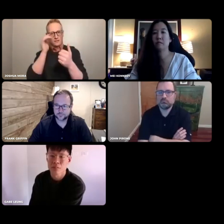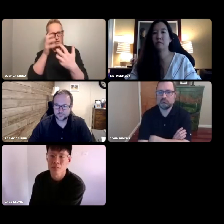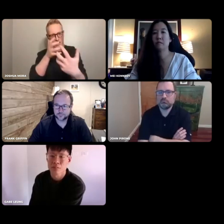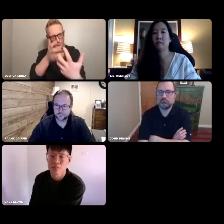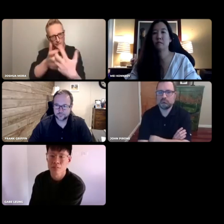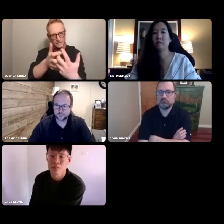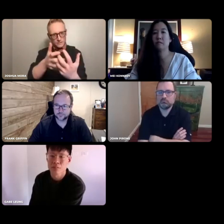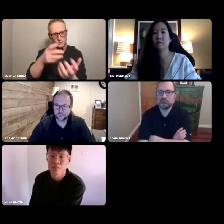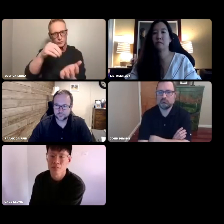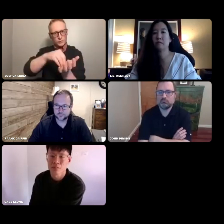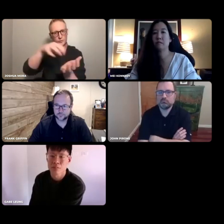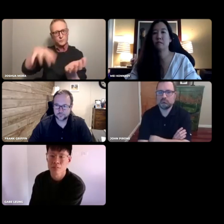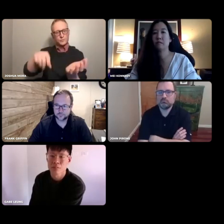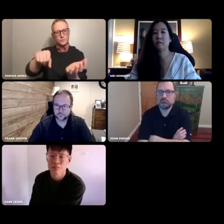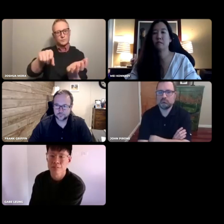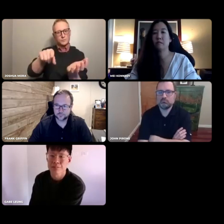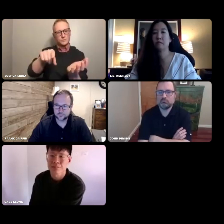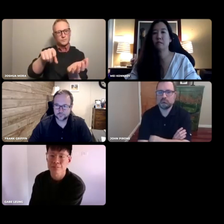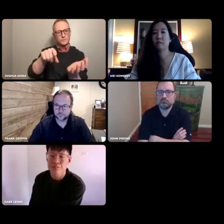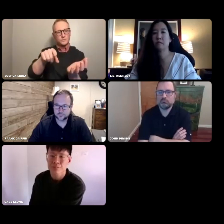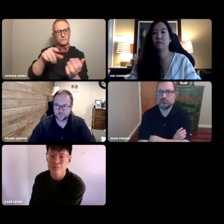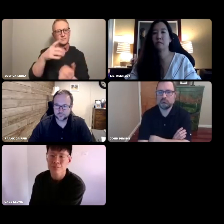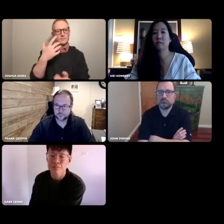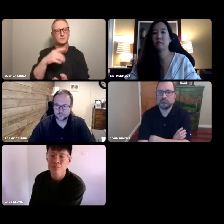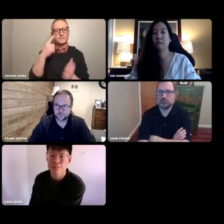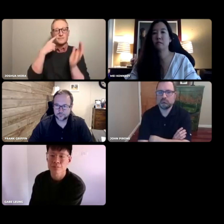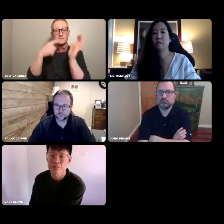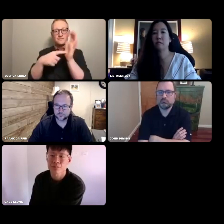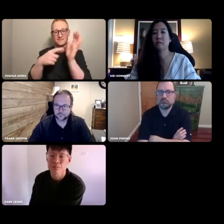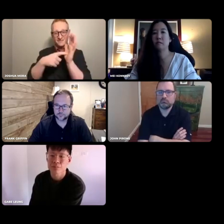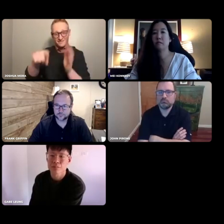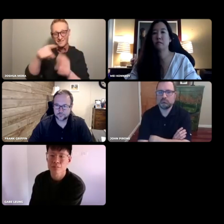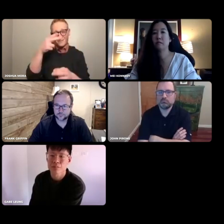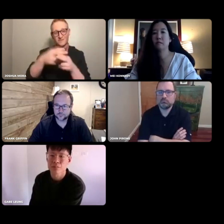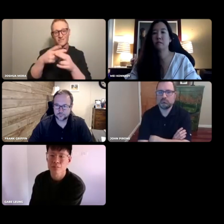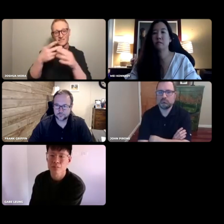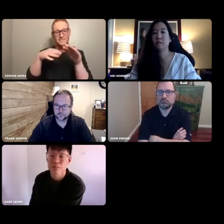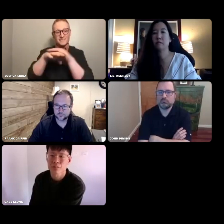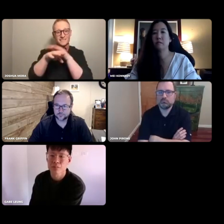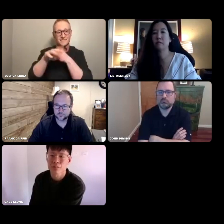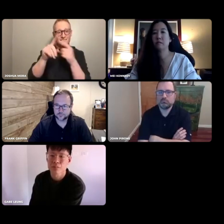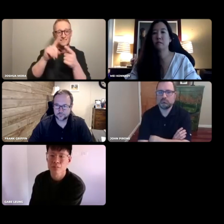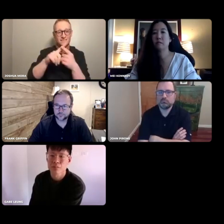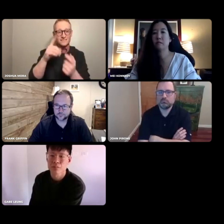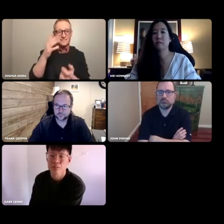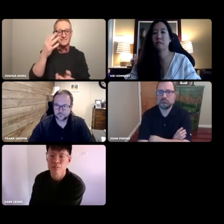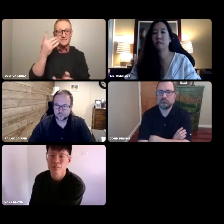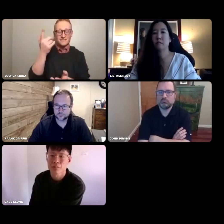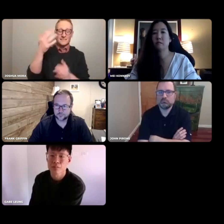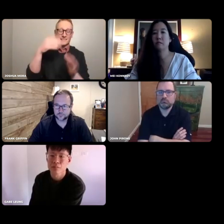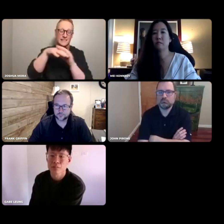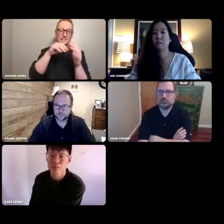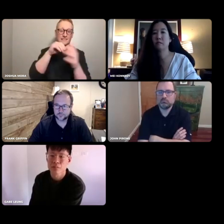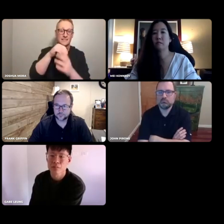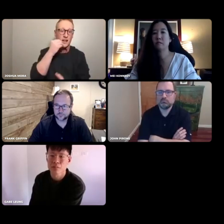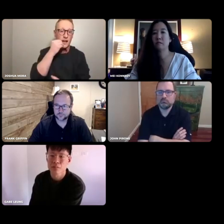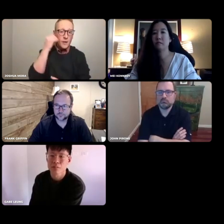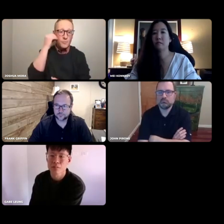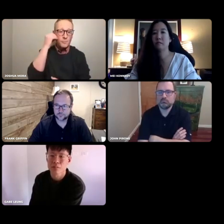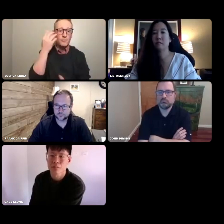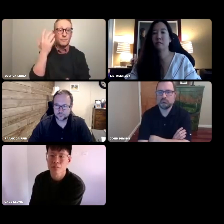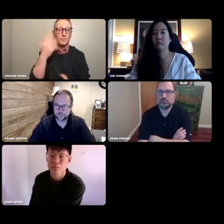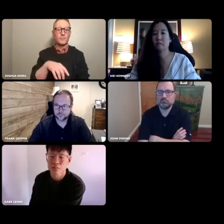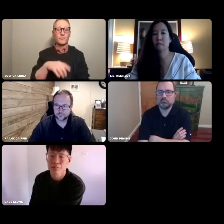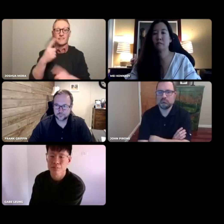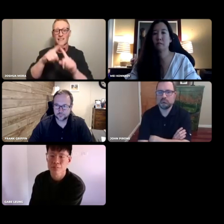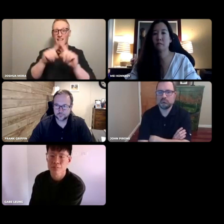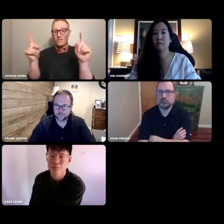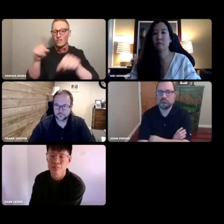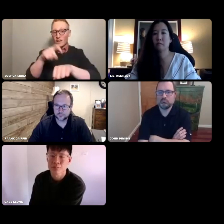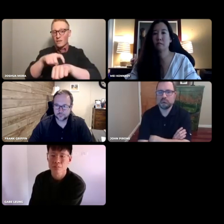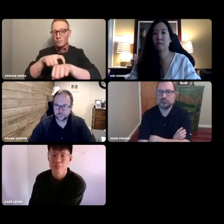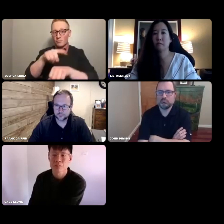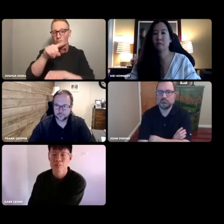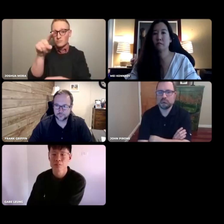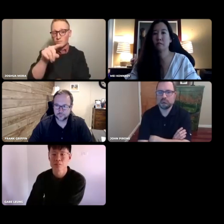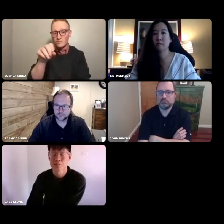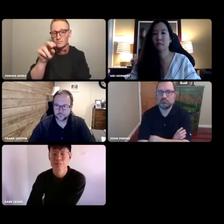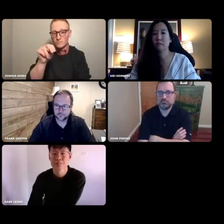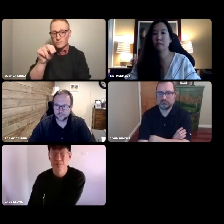How can we accommodate students' different needs?